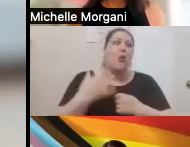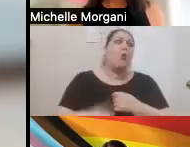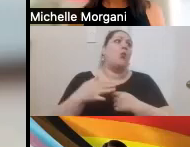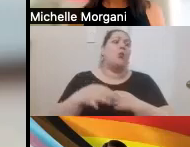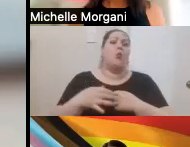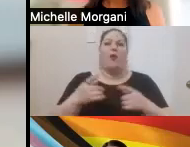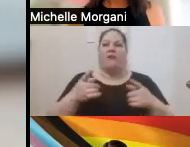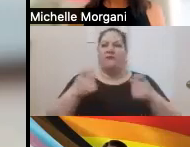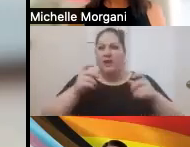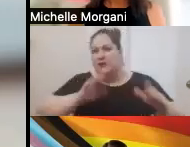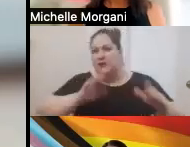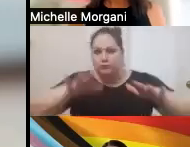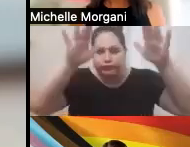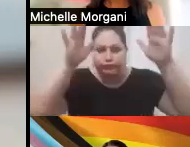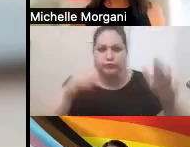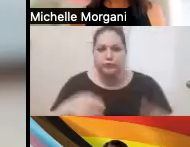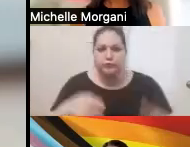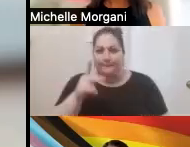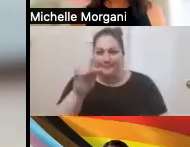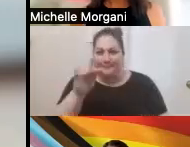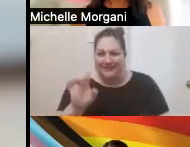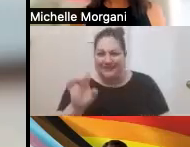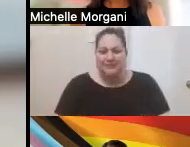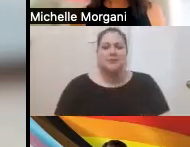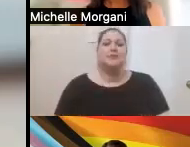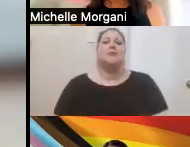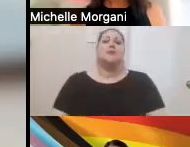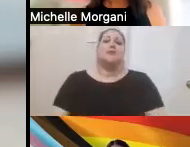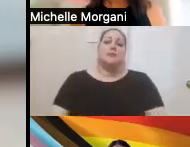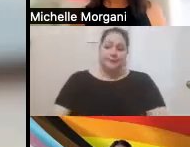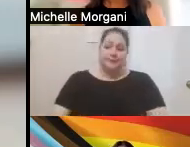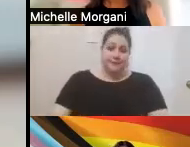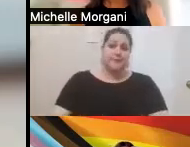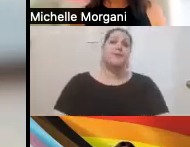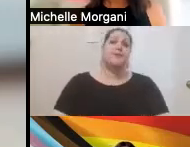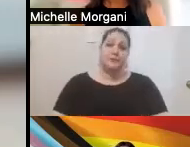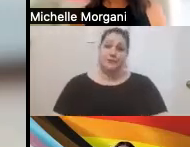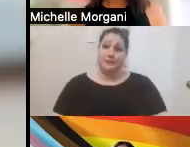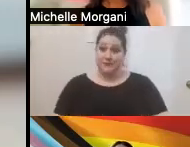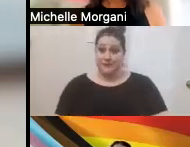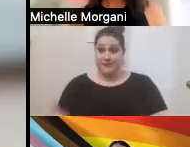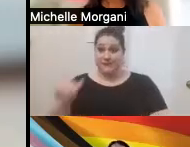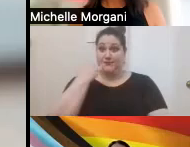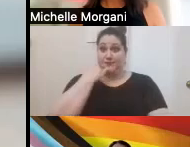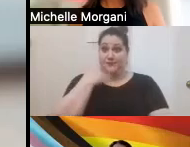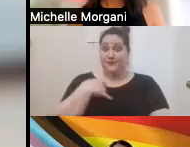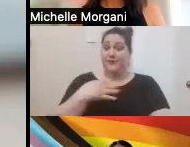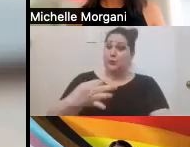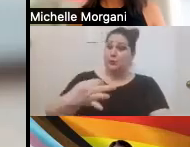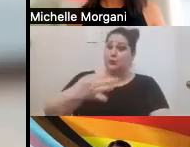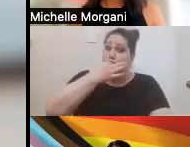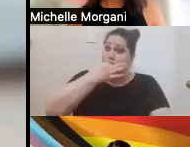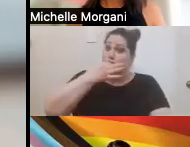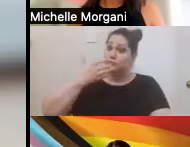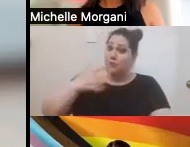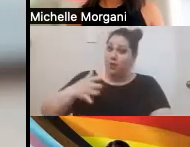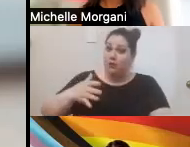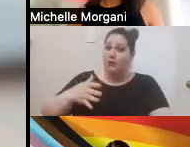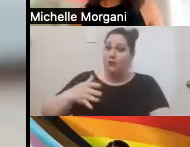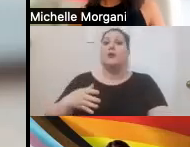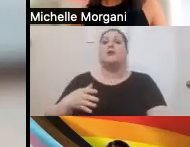So, so having, having great expertise with the technology the student uses is of great import